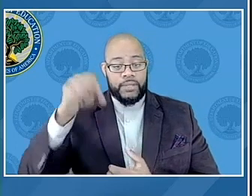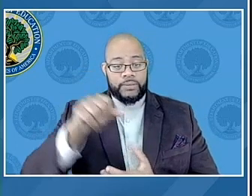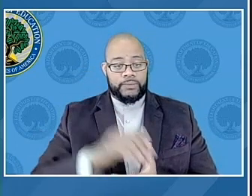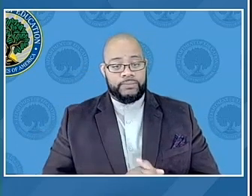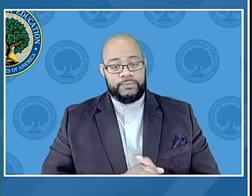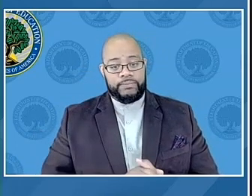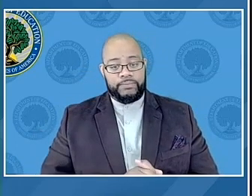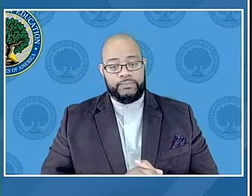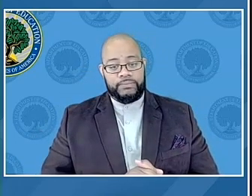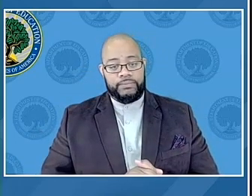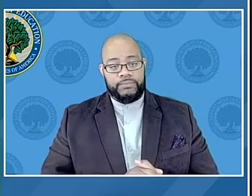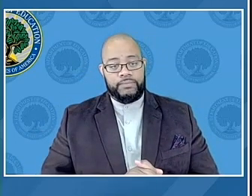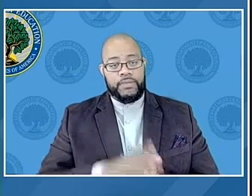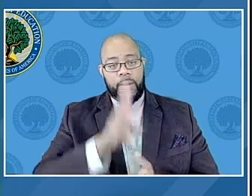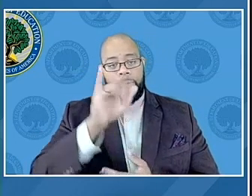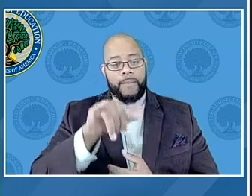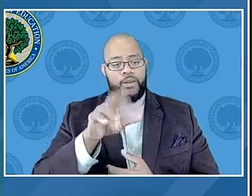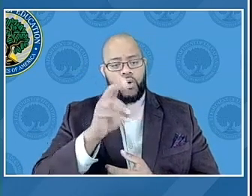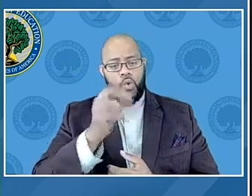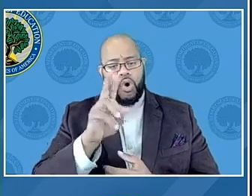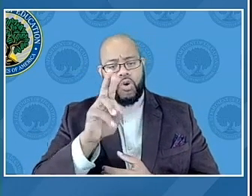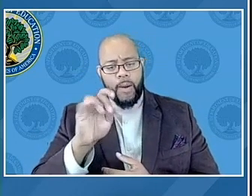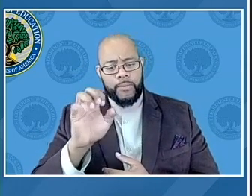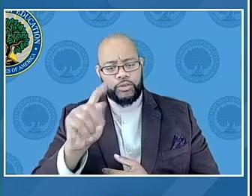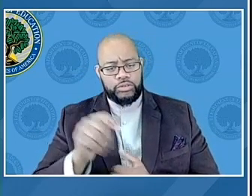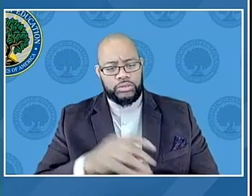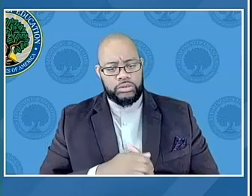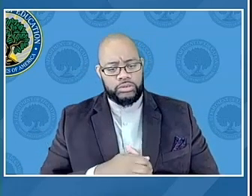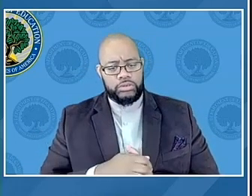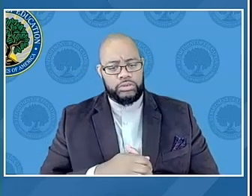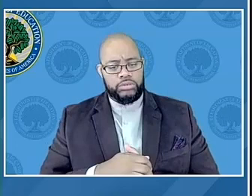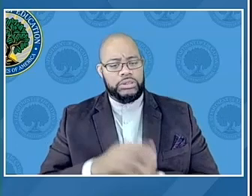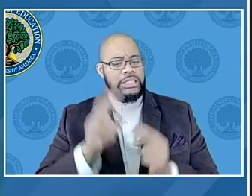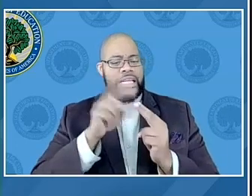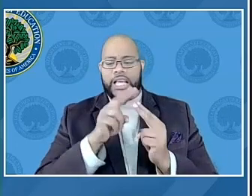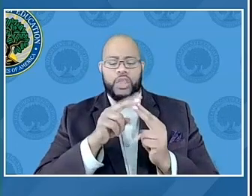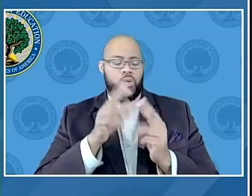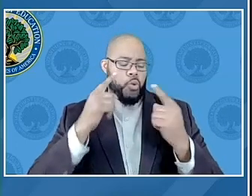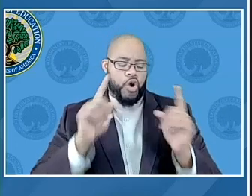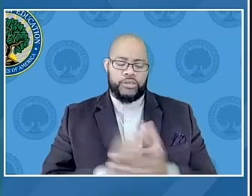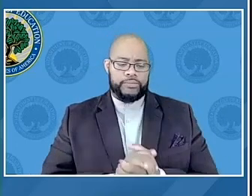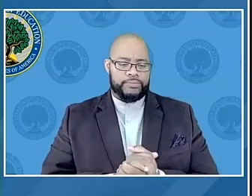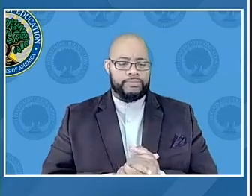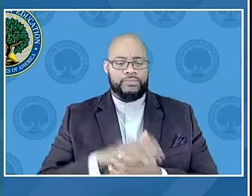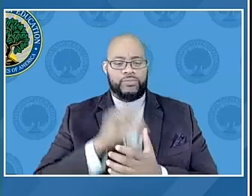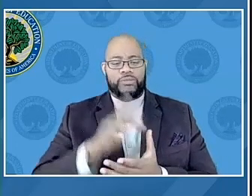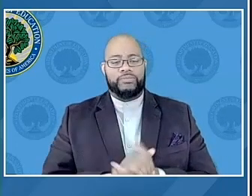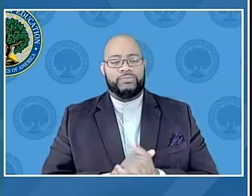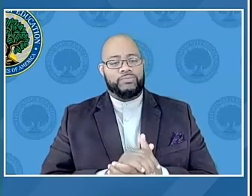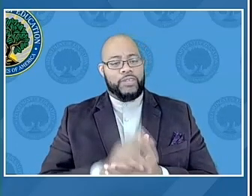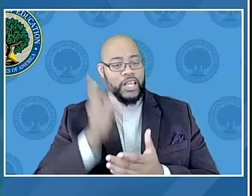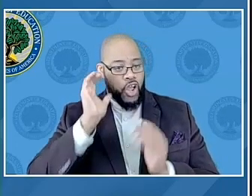Is it Bobby or Robert? Either one will work. Okay, so you can hear us. Great. Welcome.